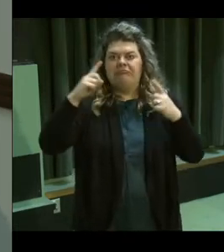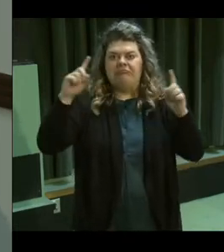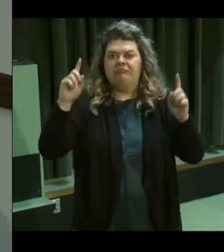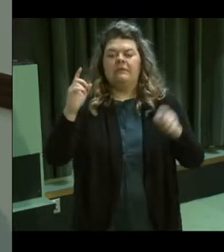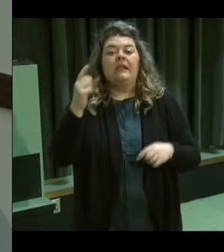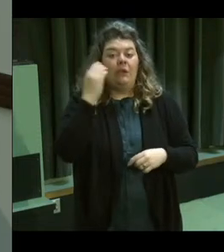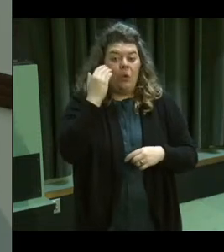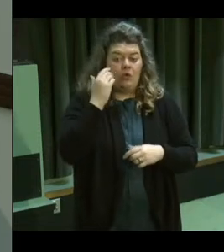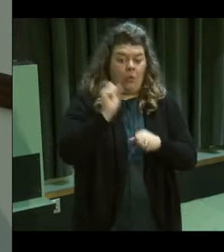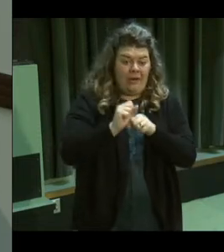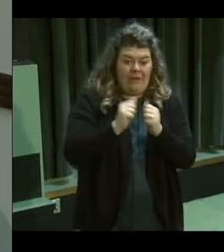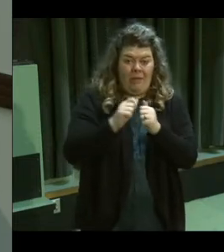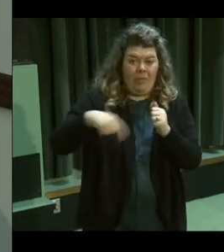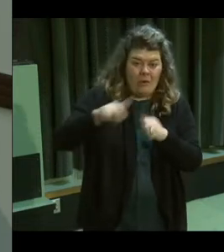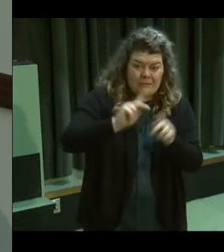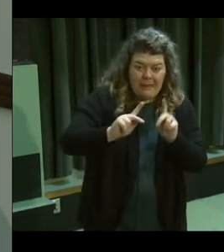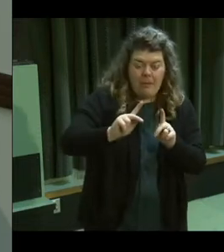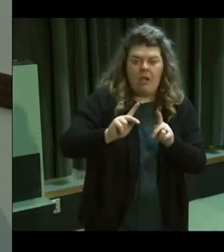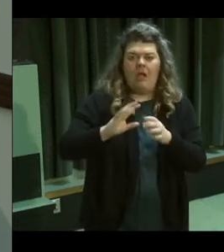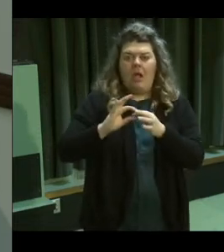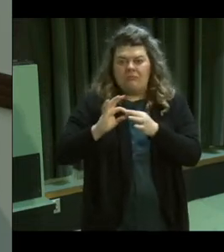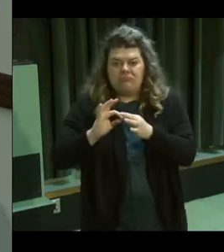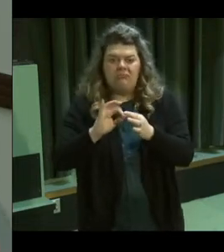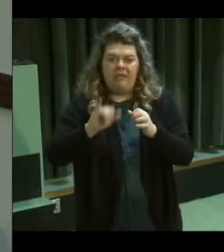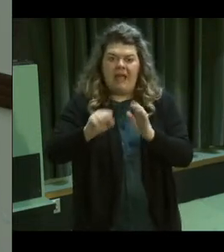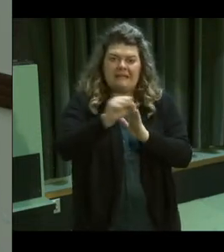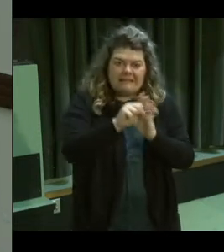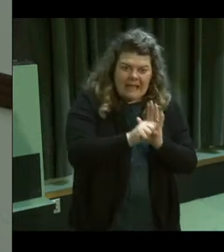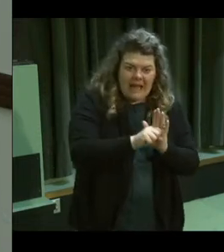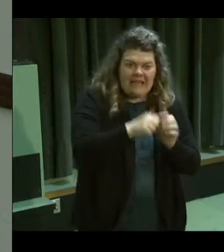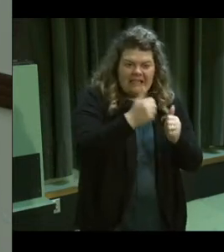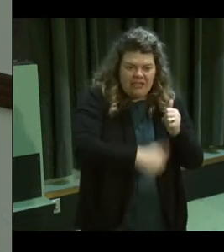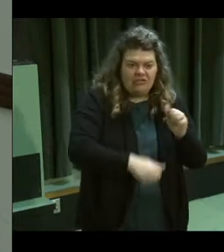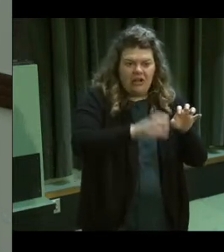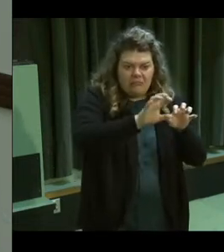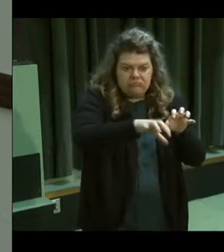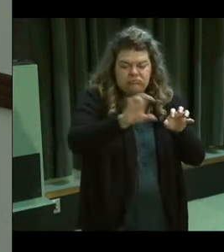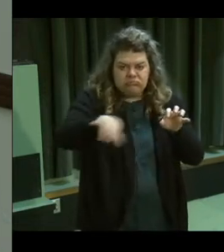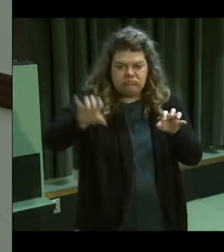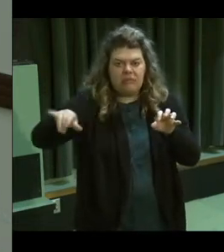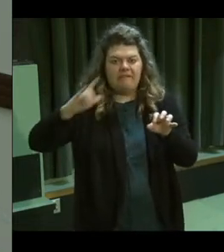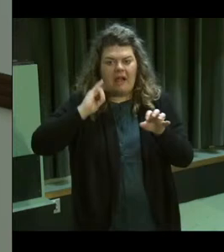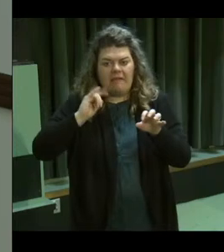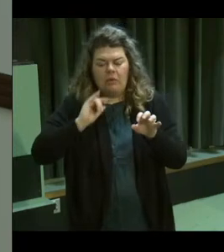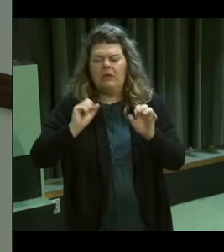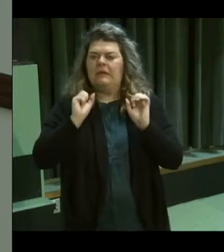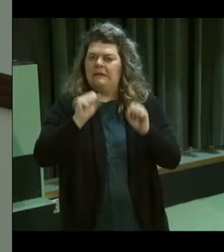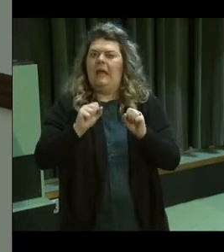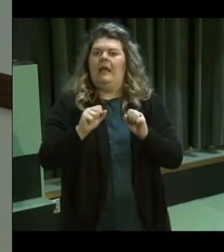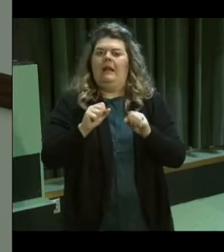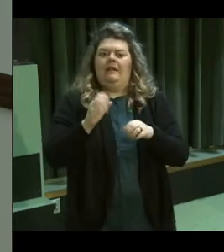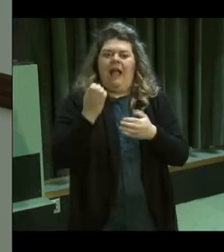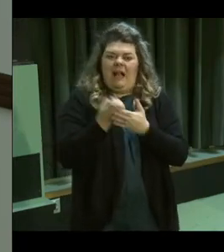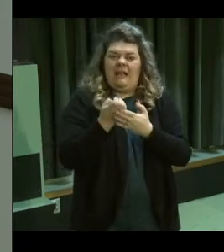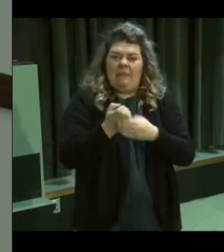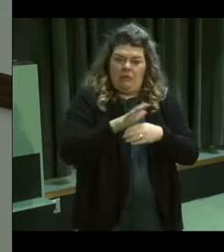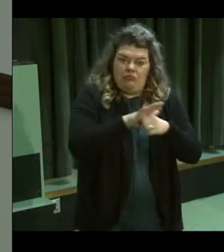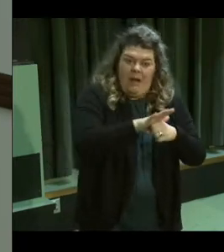these folks and coordinating a state by state effort of the